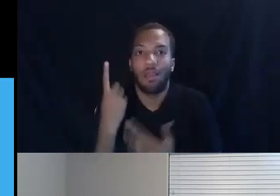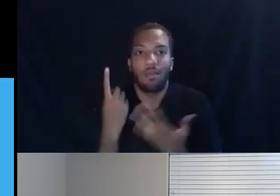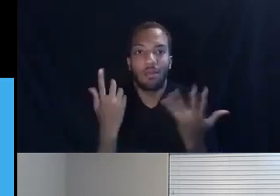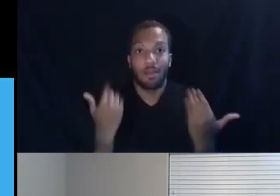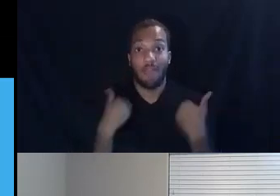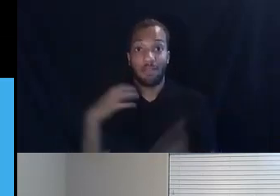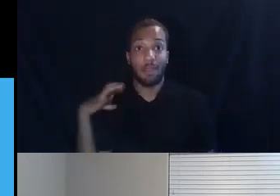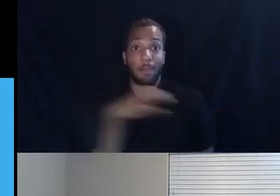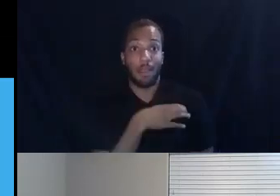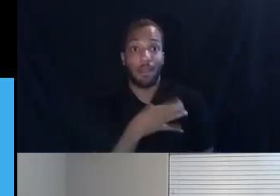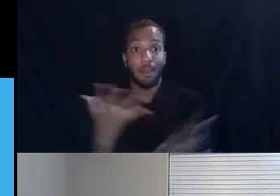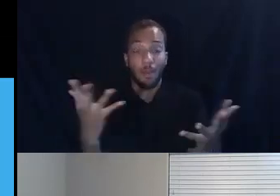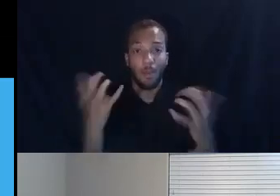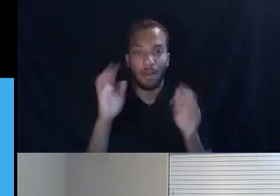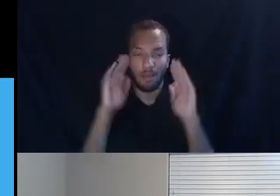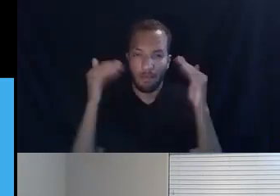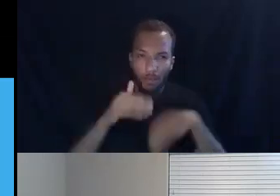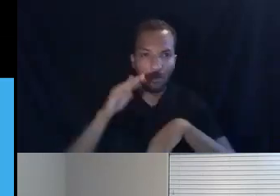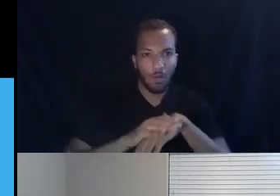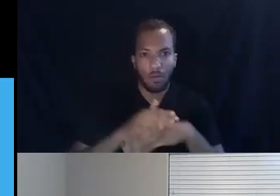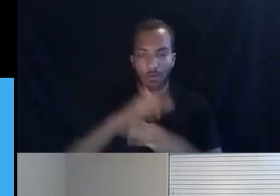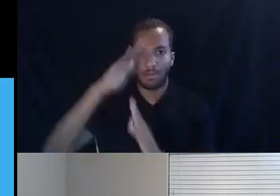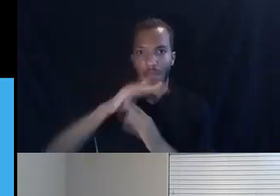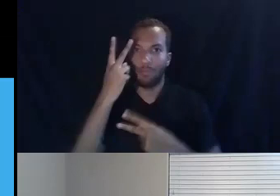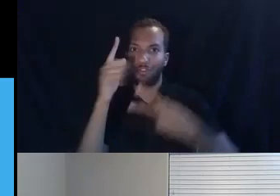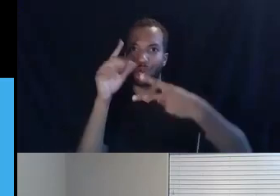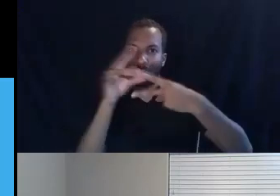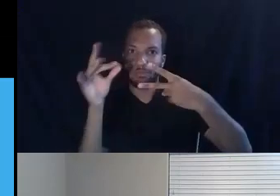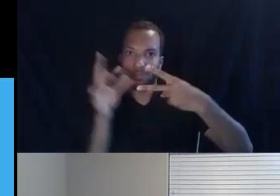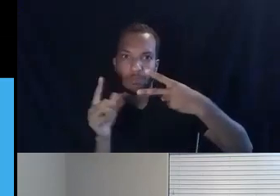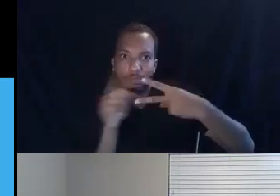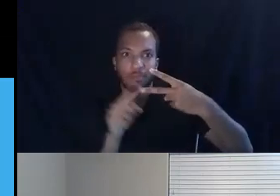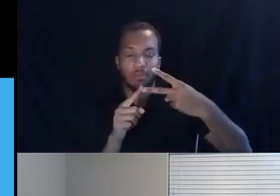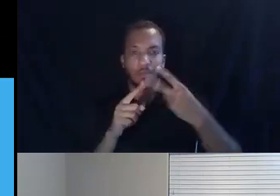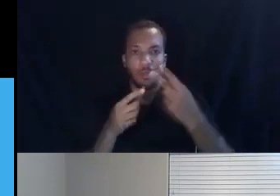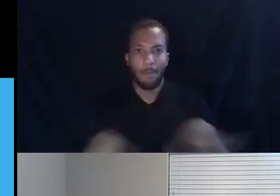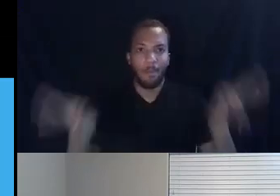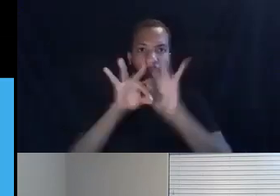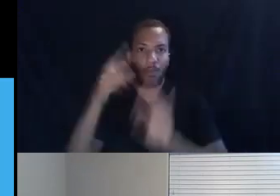on the top two for their membership. So our panel discussion tonight is all about finding out more.